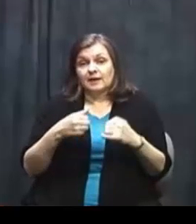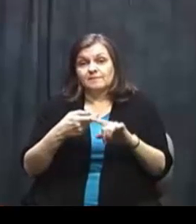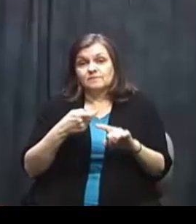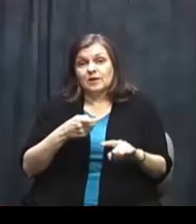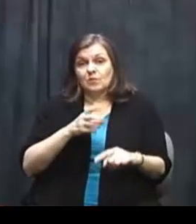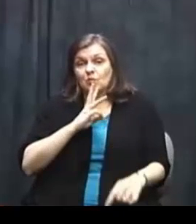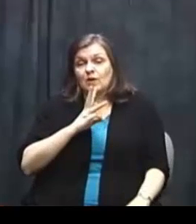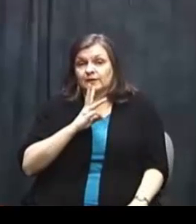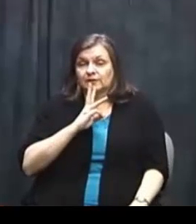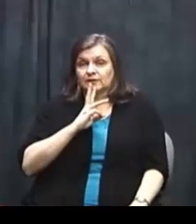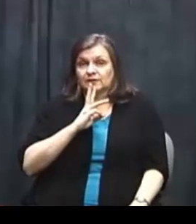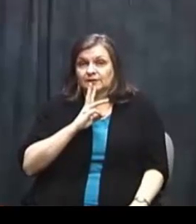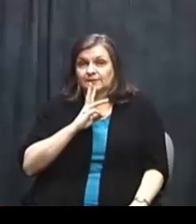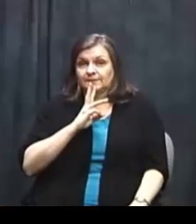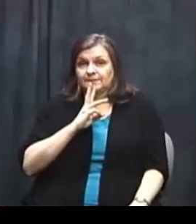they're coming from water